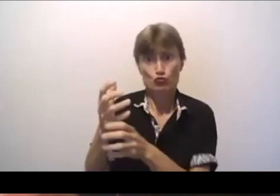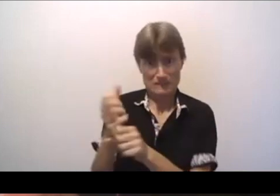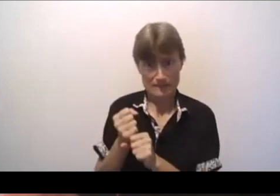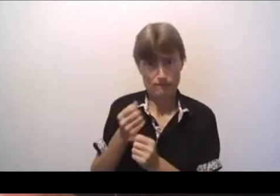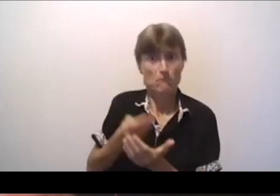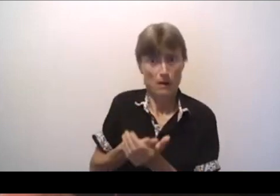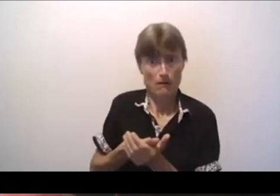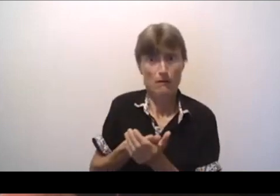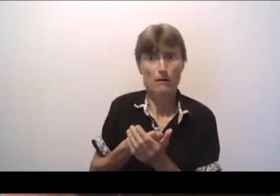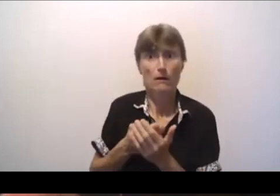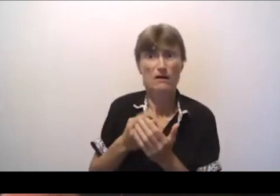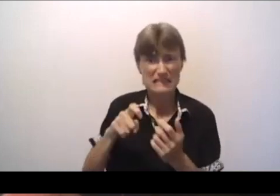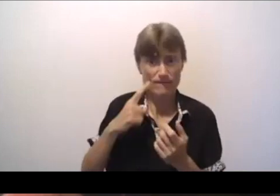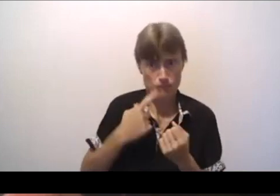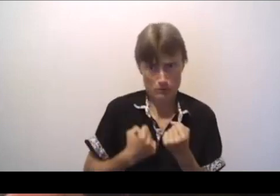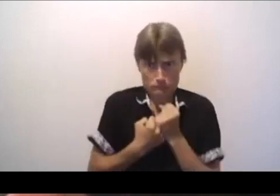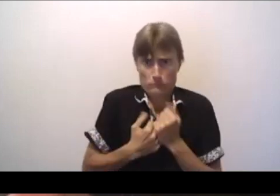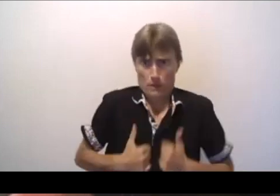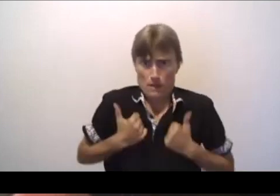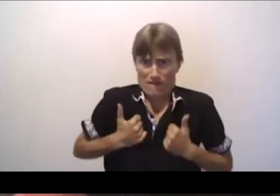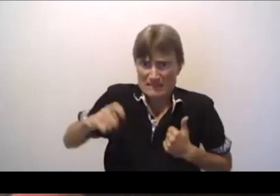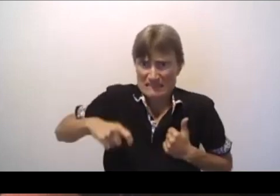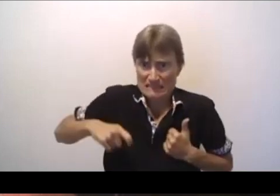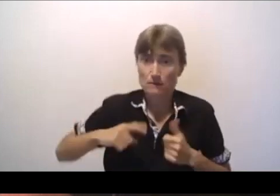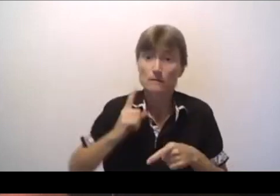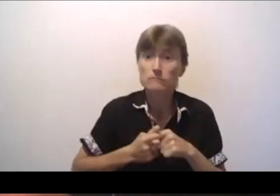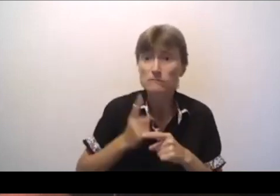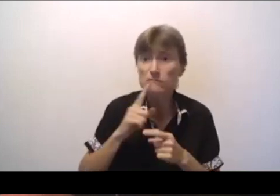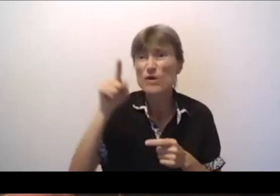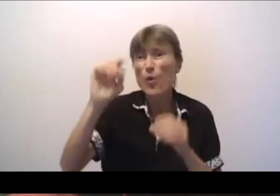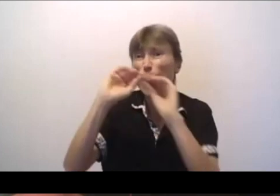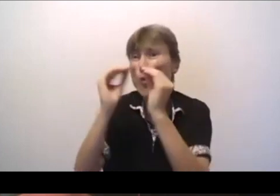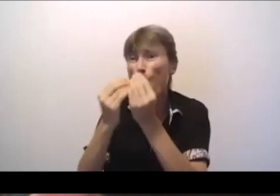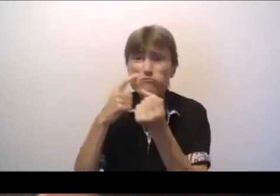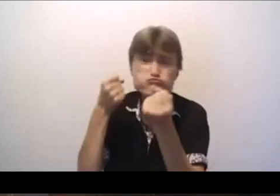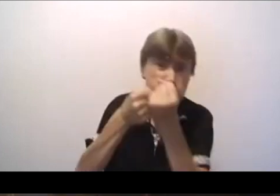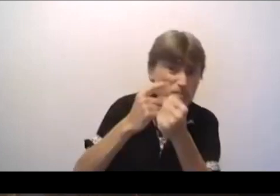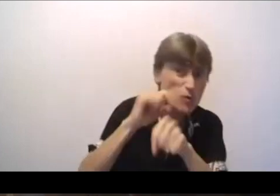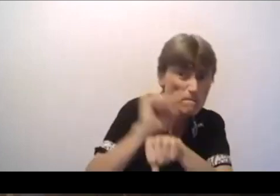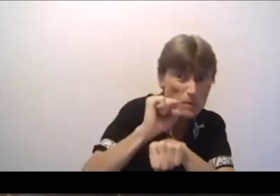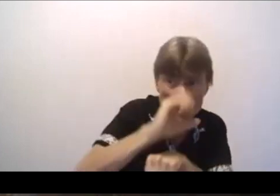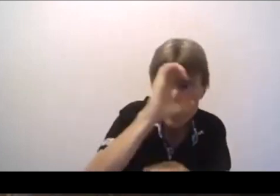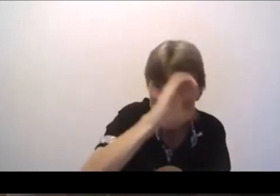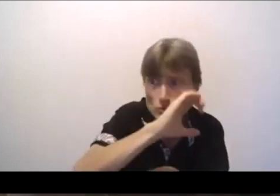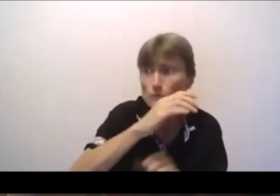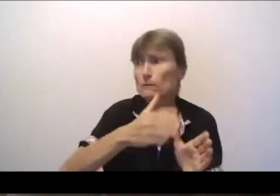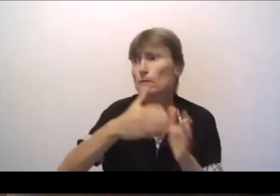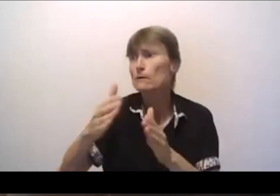so any organization that is supposed to be helping people with employment or helping people to you know educate themselves or